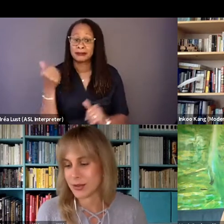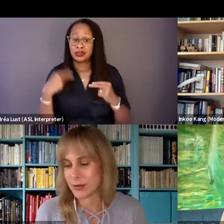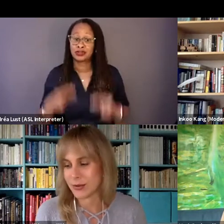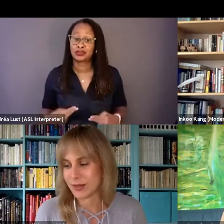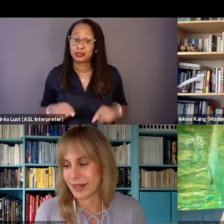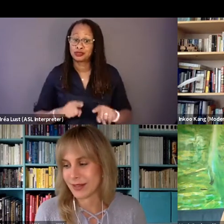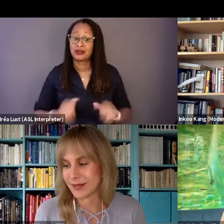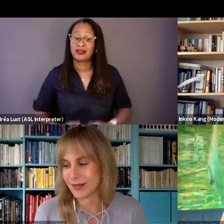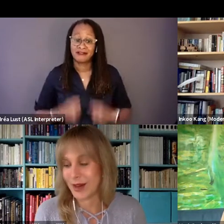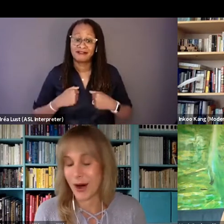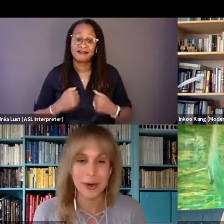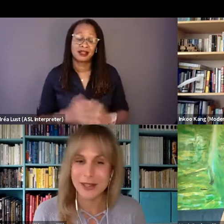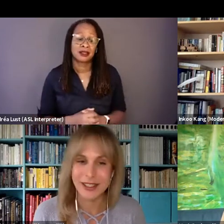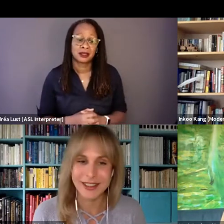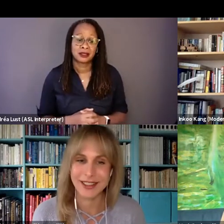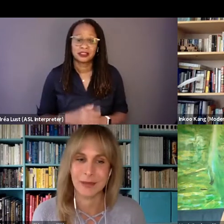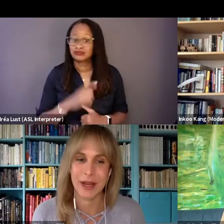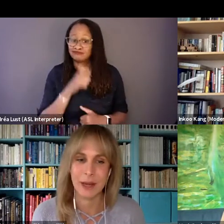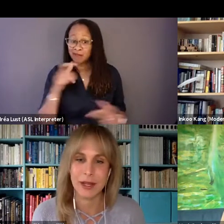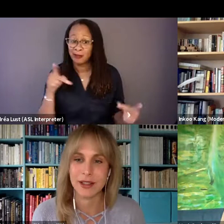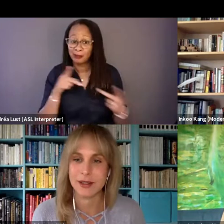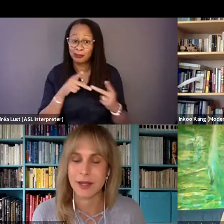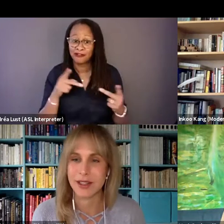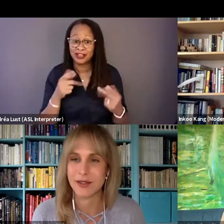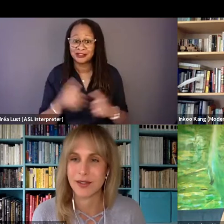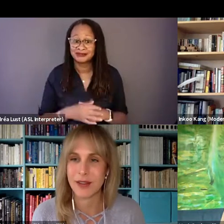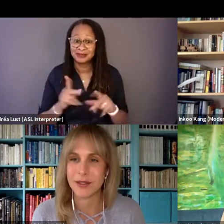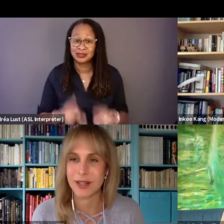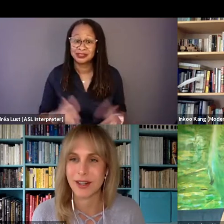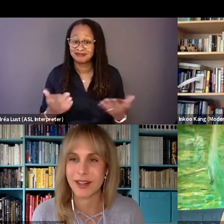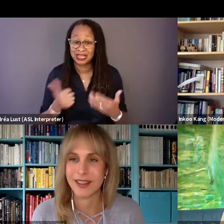She was not perfect by any means, but none of us are,